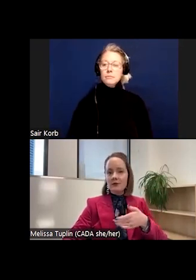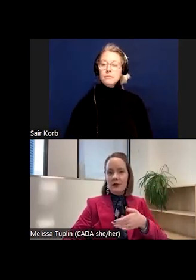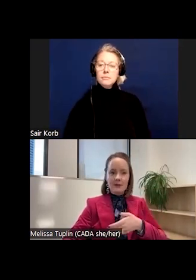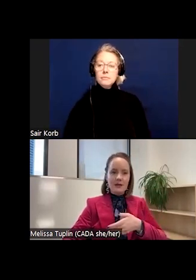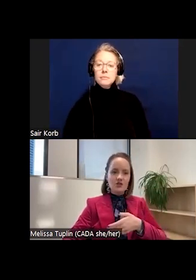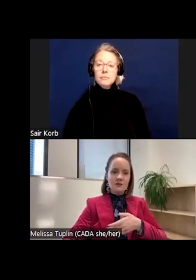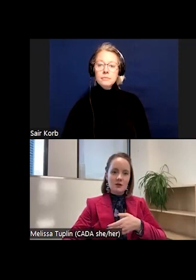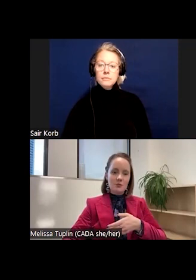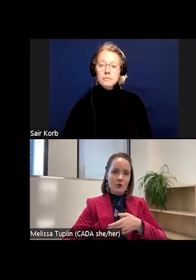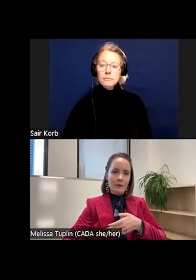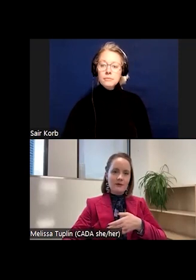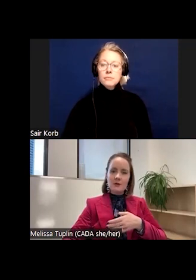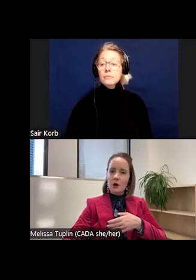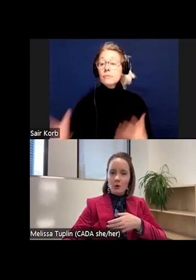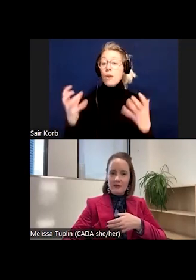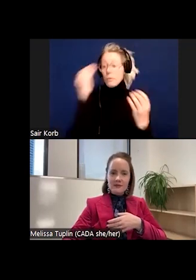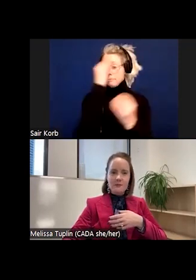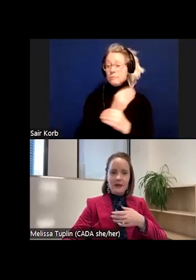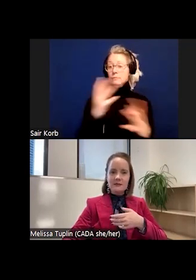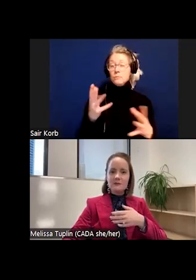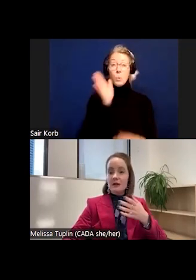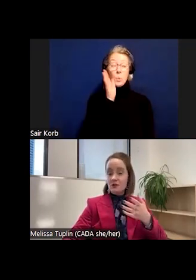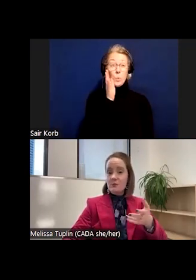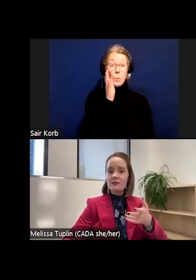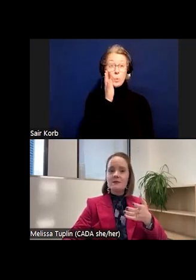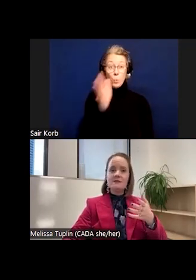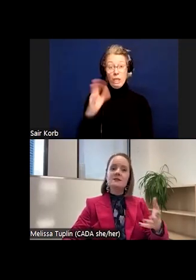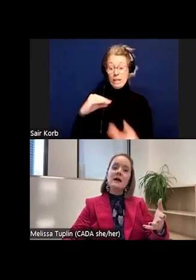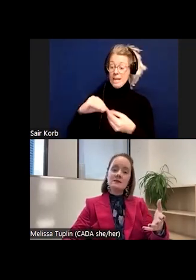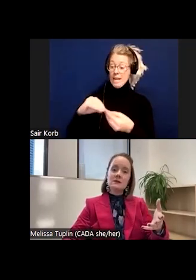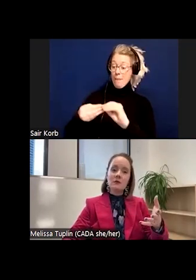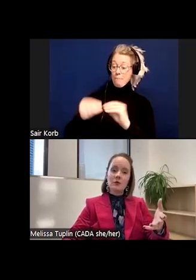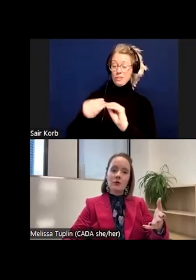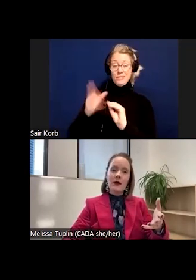applications in a program is not always the best measurement of the success of a program